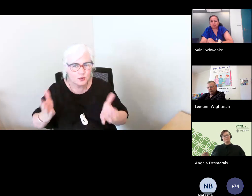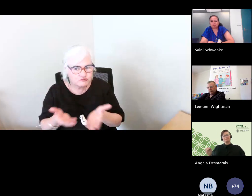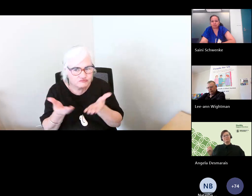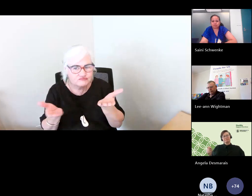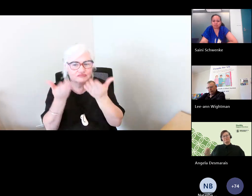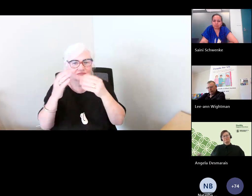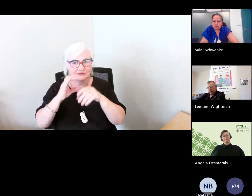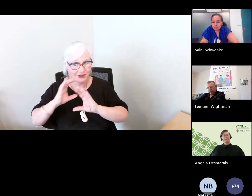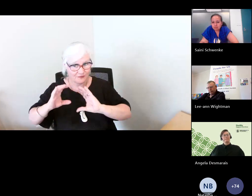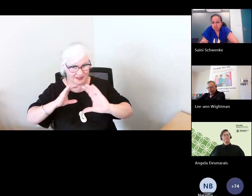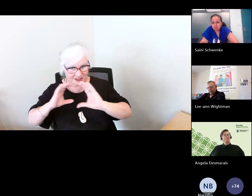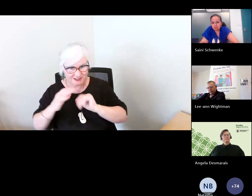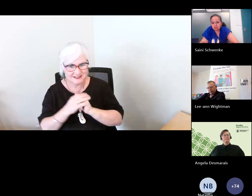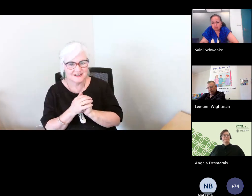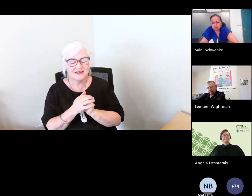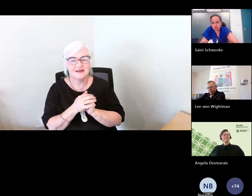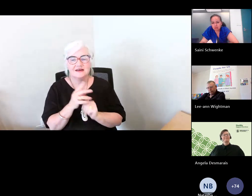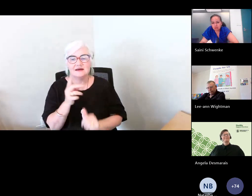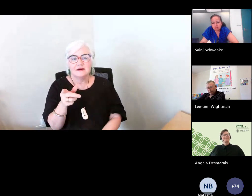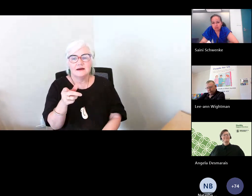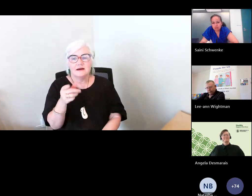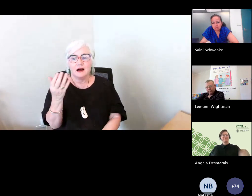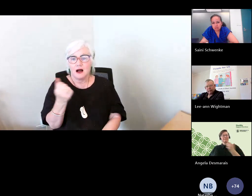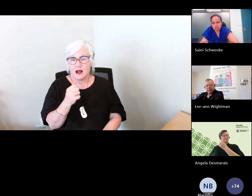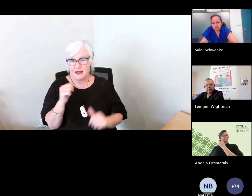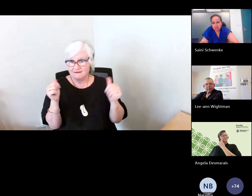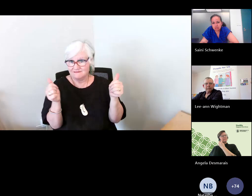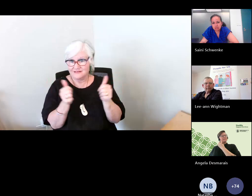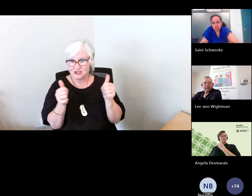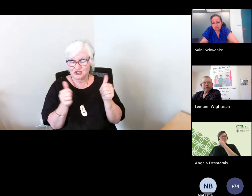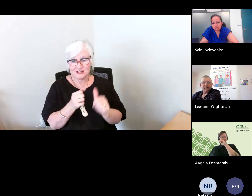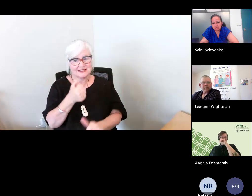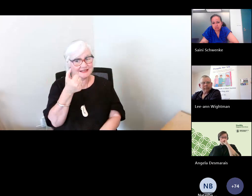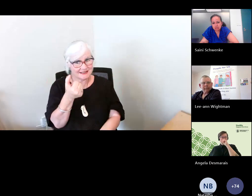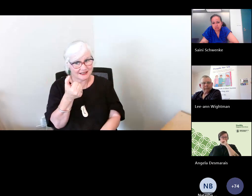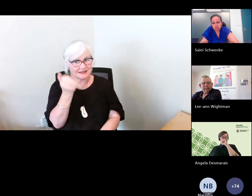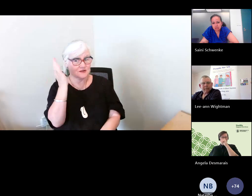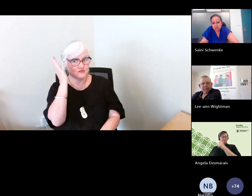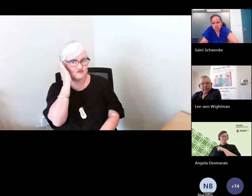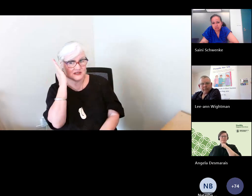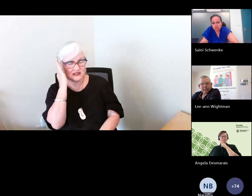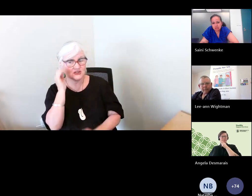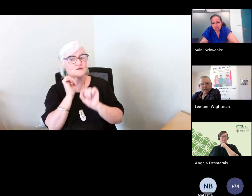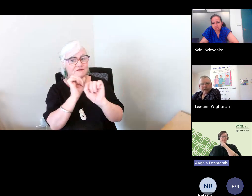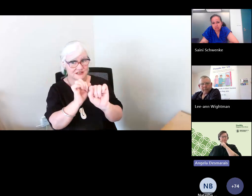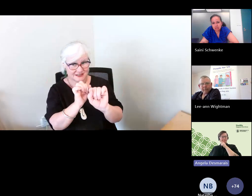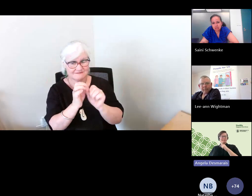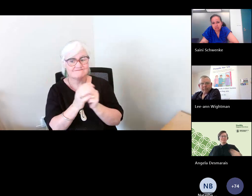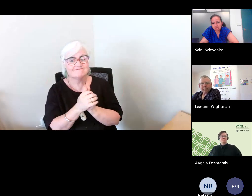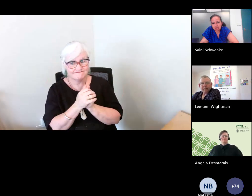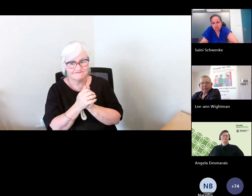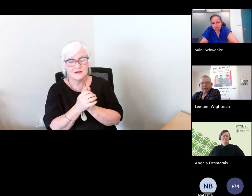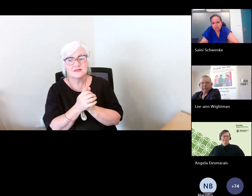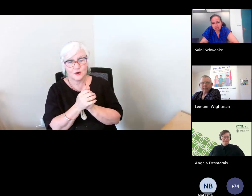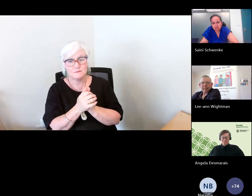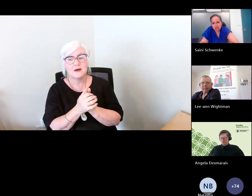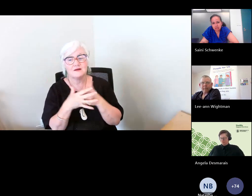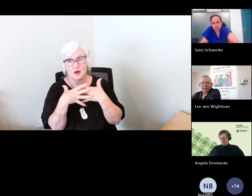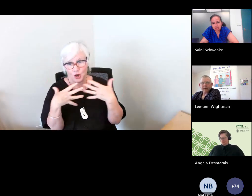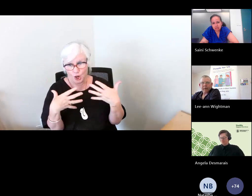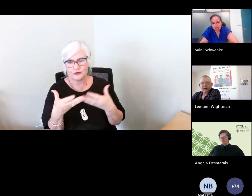I have completed 6 residential visits so far and gained a lot of experience from these.